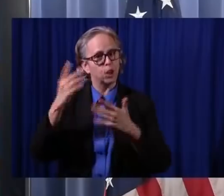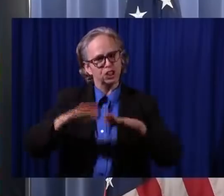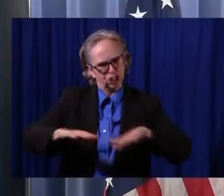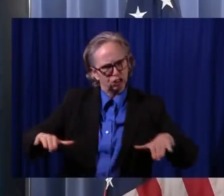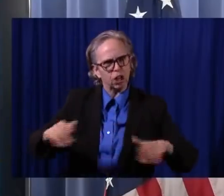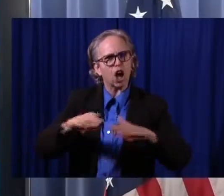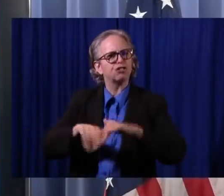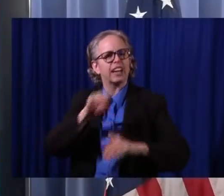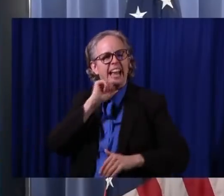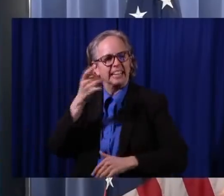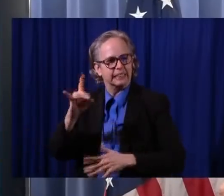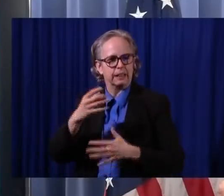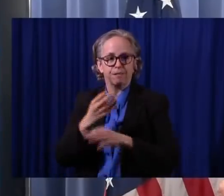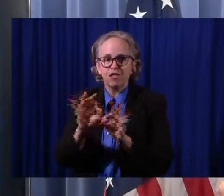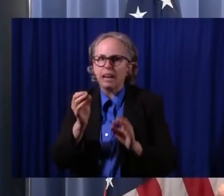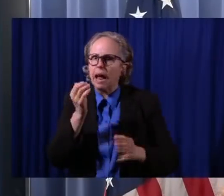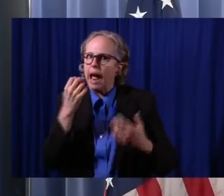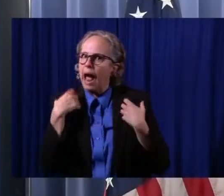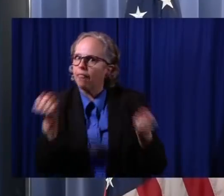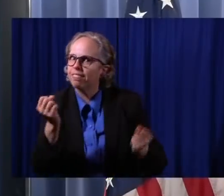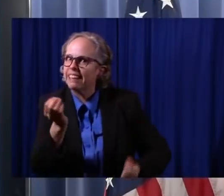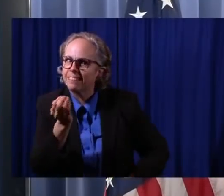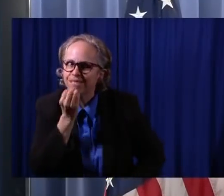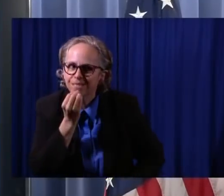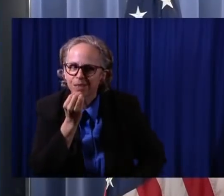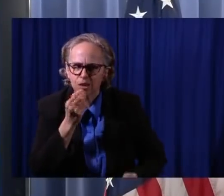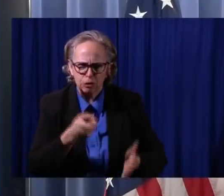THE PSA ABOUT THIS PROGRAM. THIS IS NOT A TYPICAL SUMMER